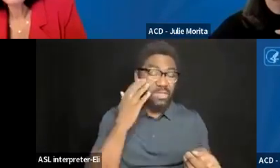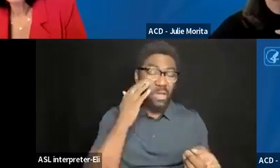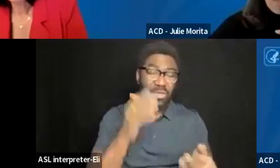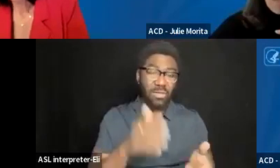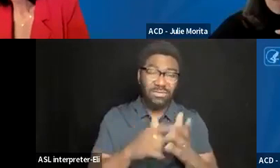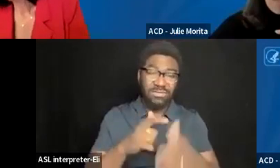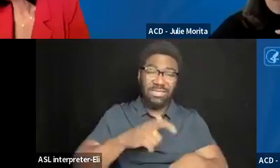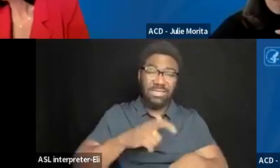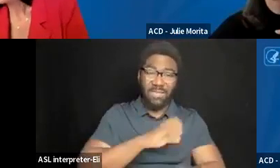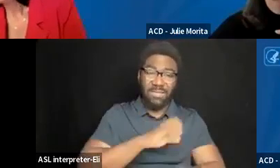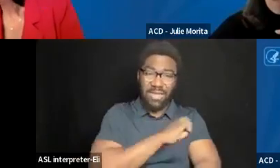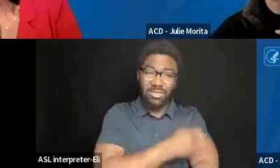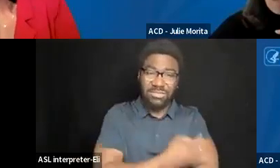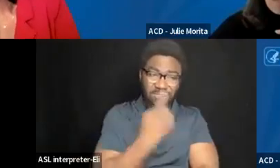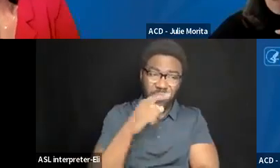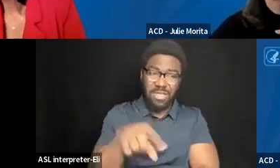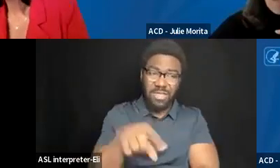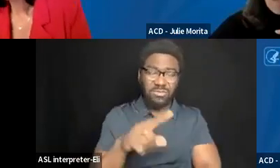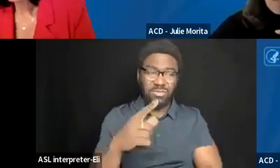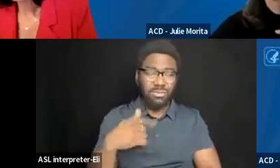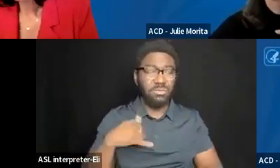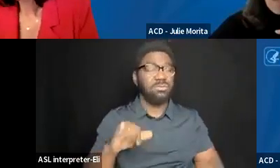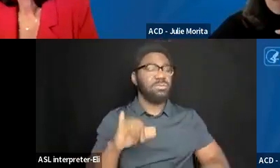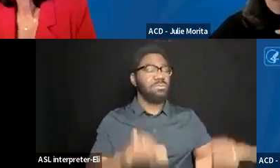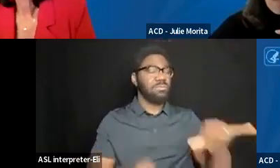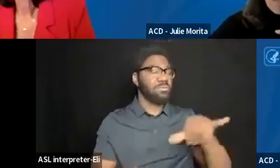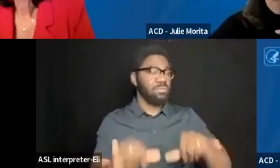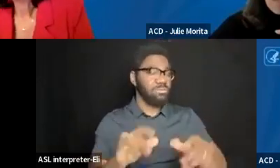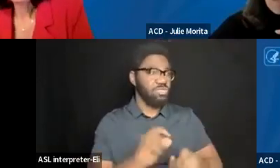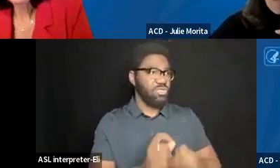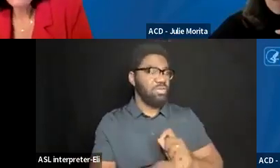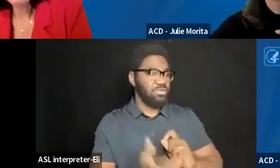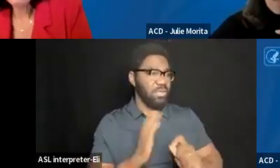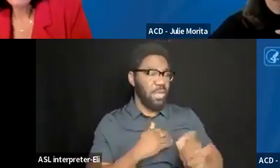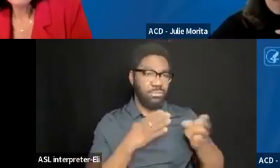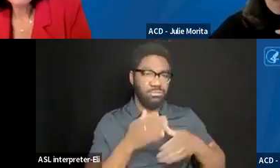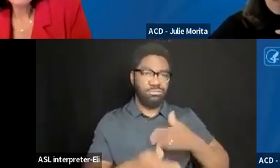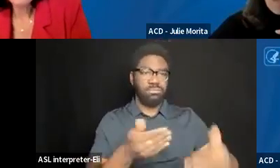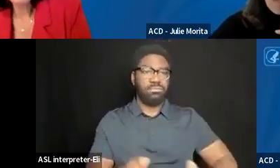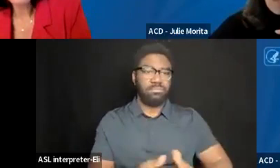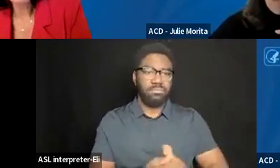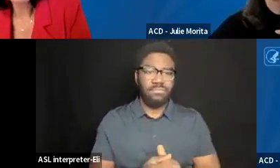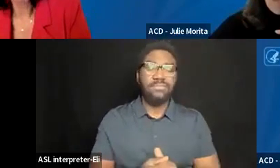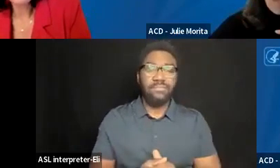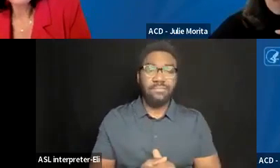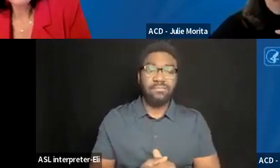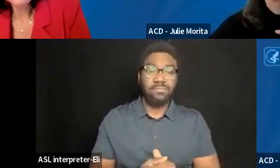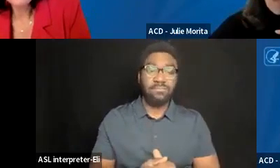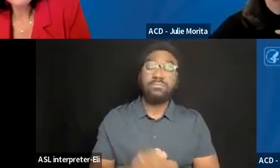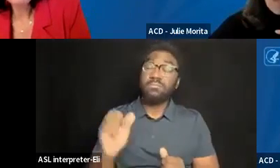Yeah, I mean, what I'll say, certainly everybody in CDC is not like-minded on this issue.